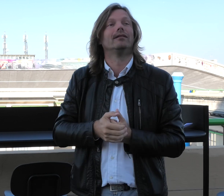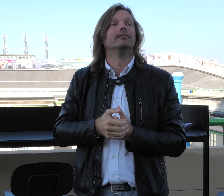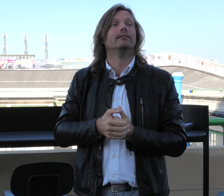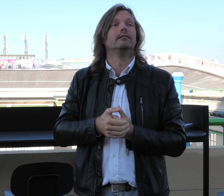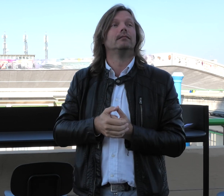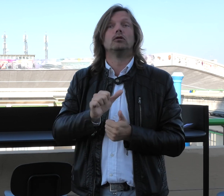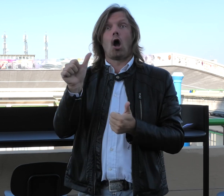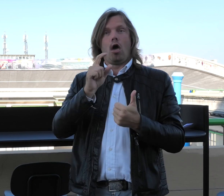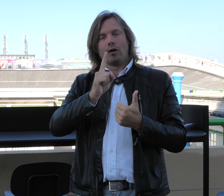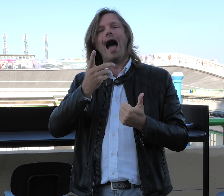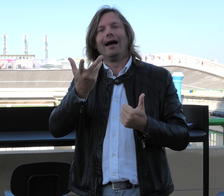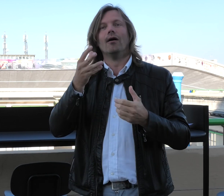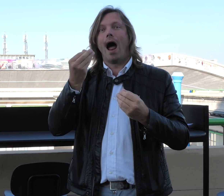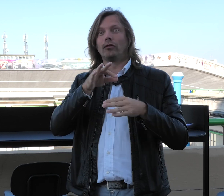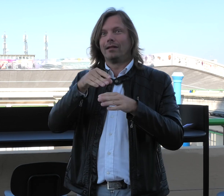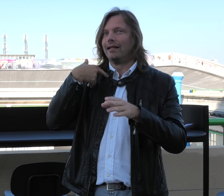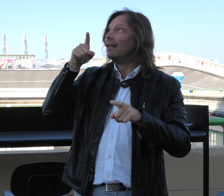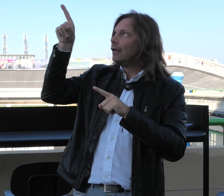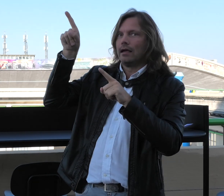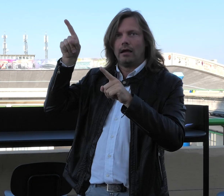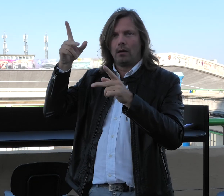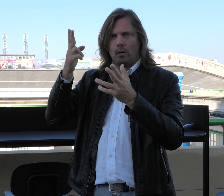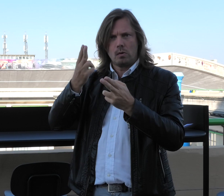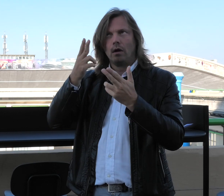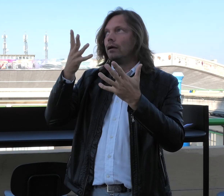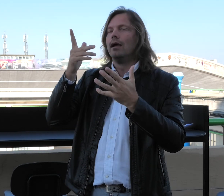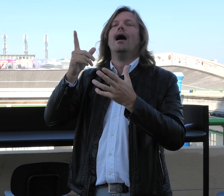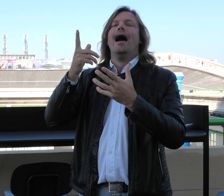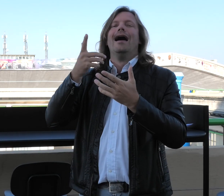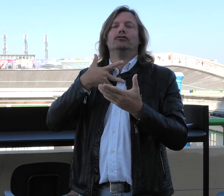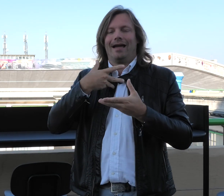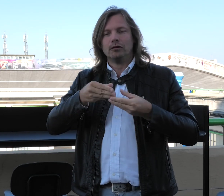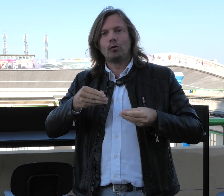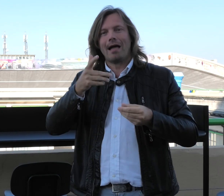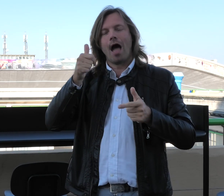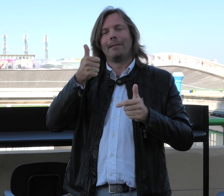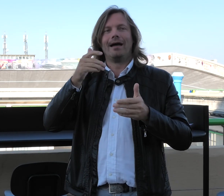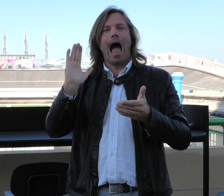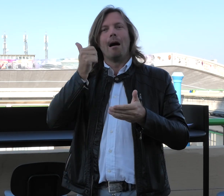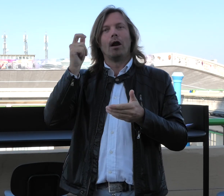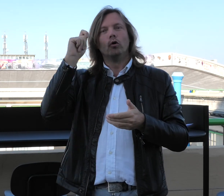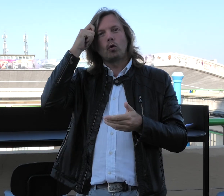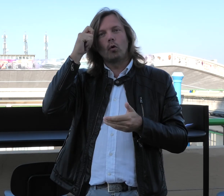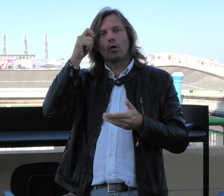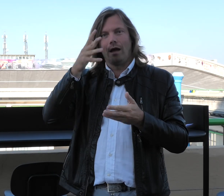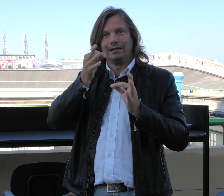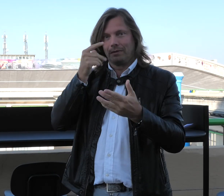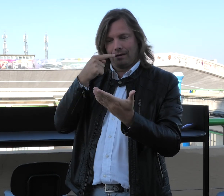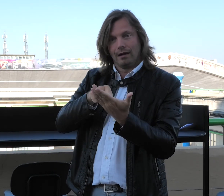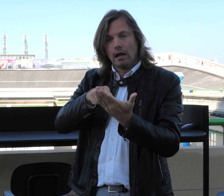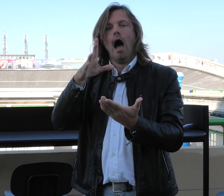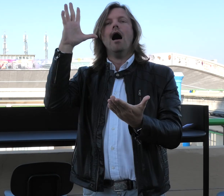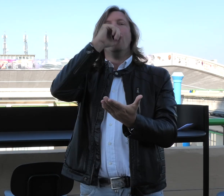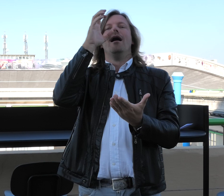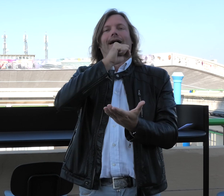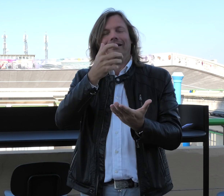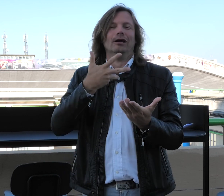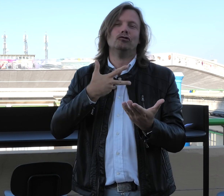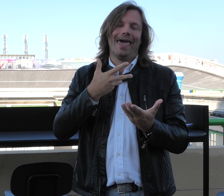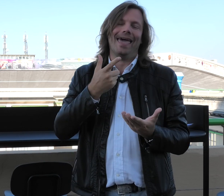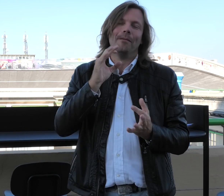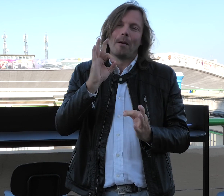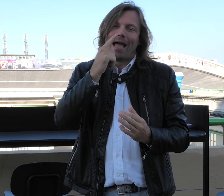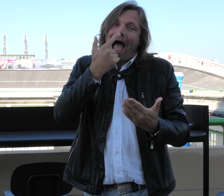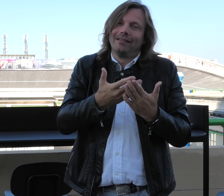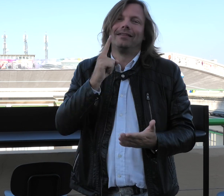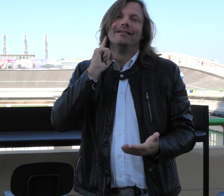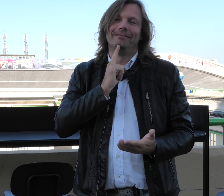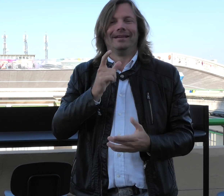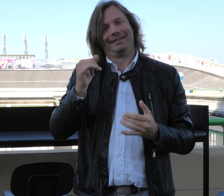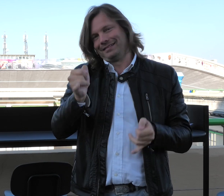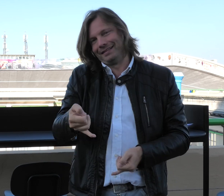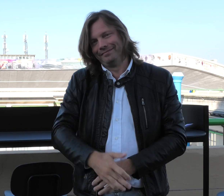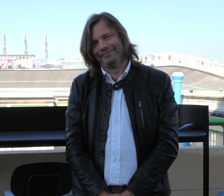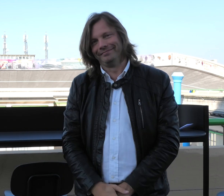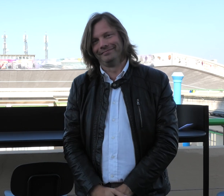Plus when you highlight things at the top and maybe they're not clearly visible, it's always better to have machetes so that it's better understood and suitable for the deaf